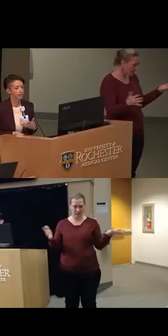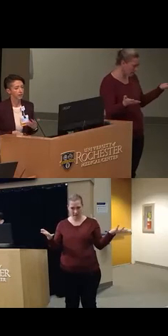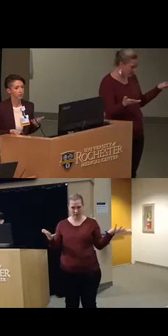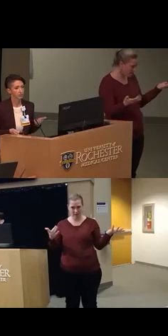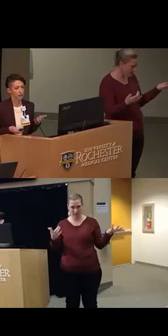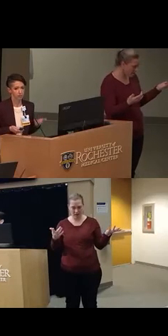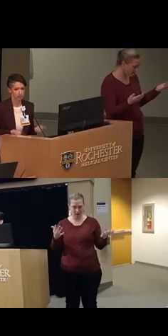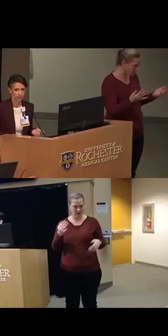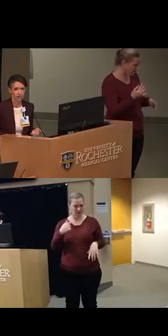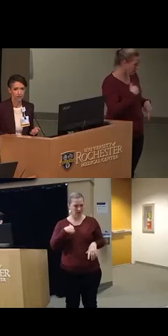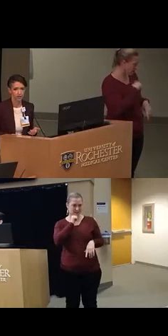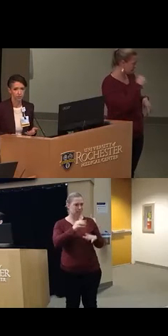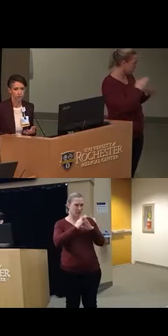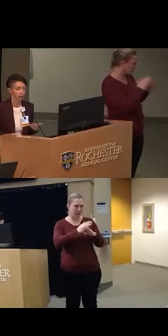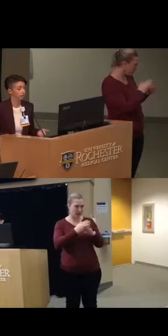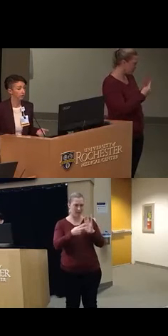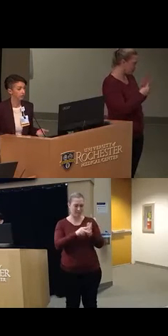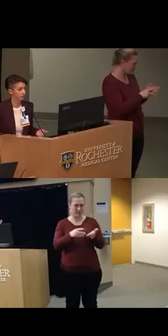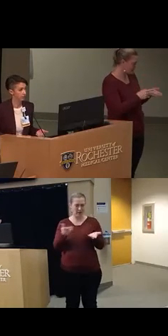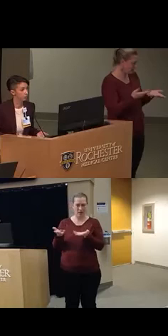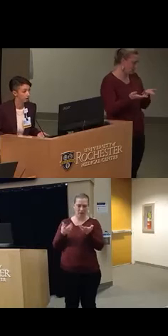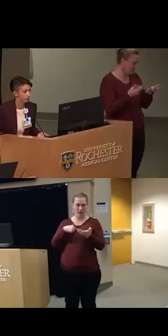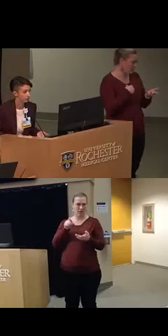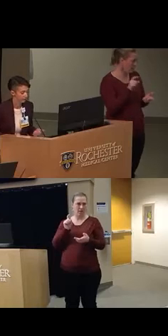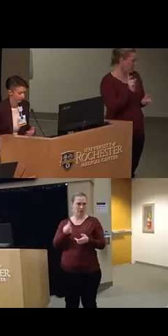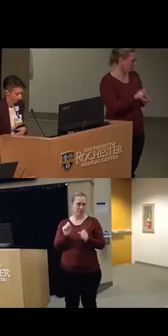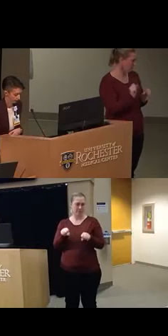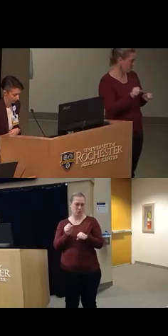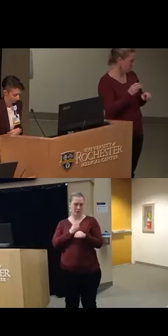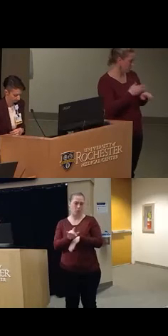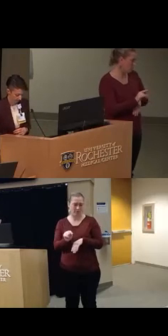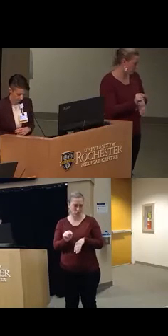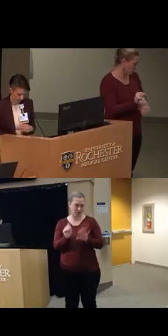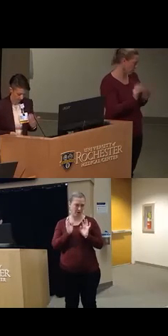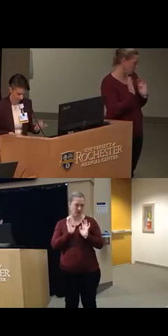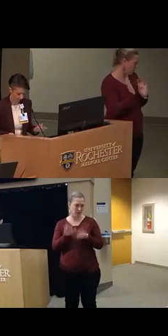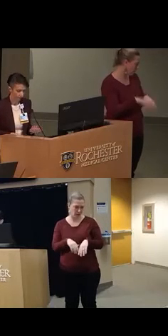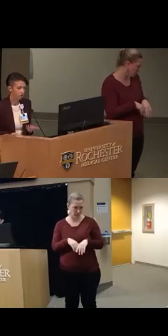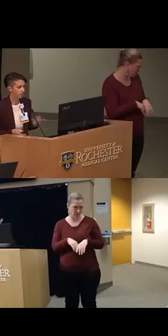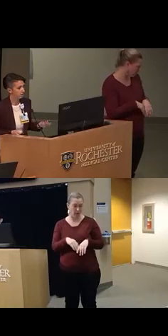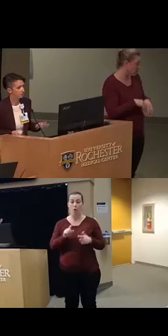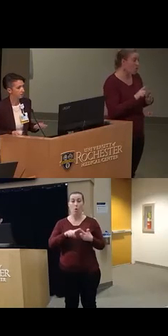if I couldn't have prevented it I should be able to get over it very quickly um or they may feel